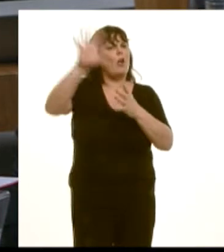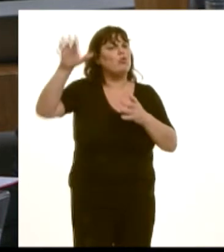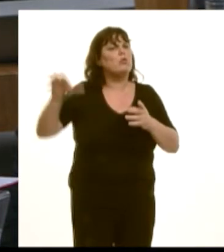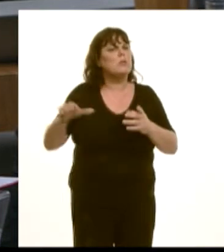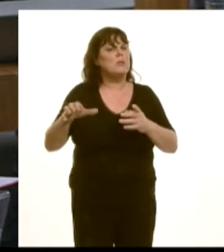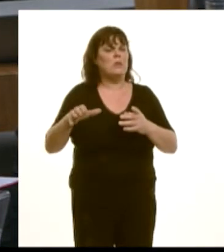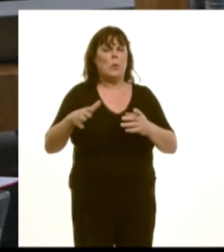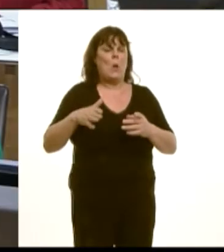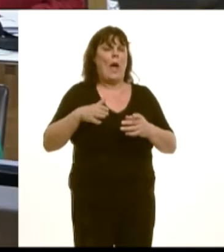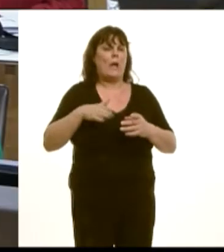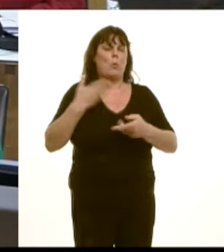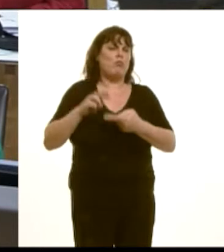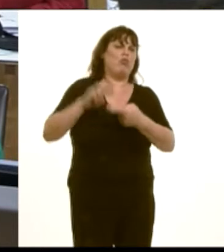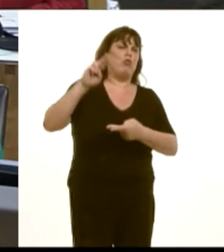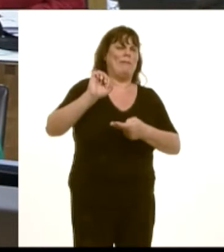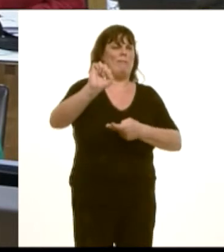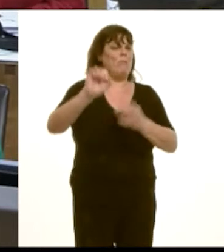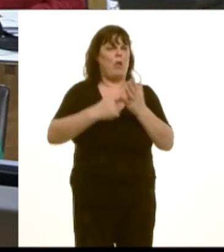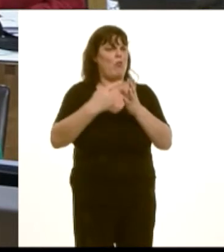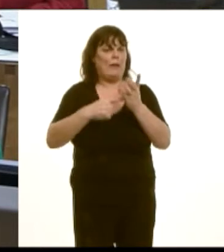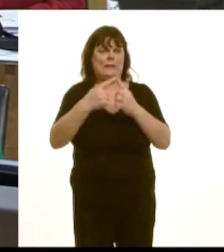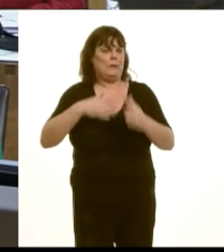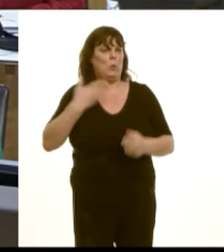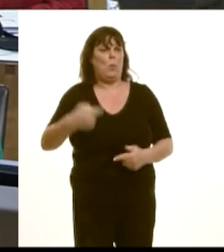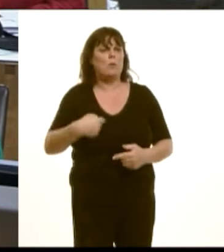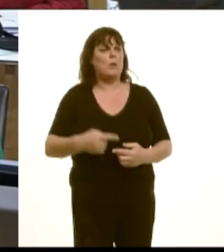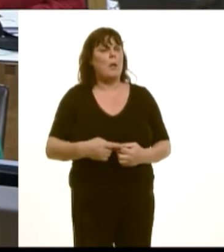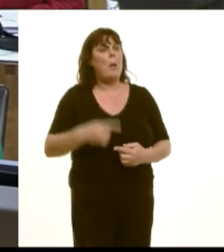as the leader of Plaid Cymru well knows, business rates have not yet been fully devolved. So,